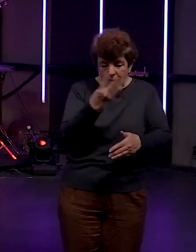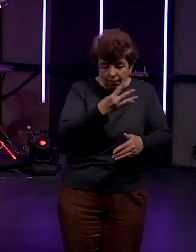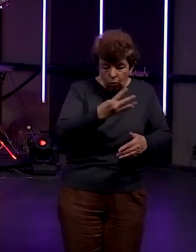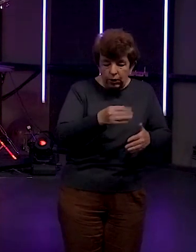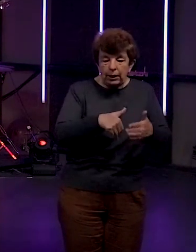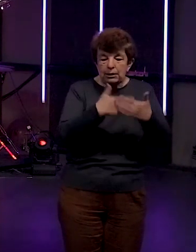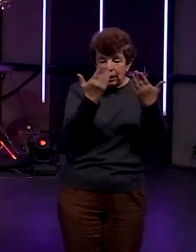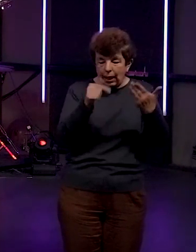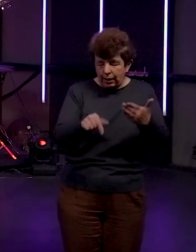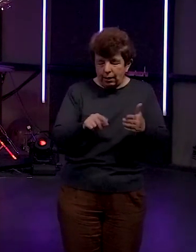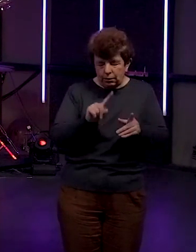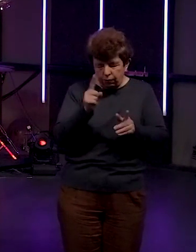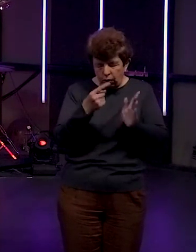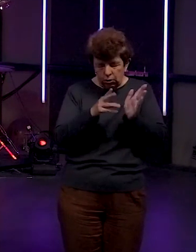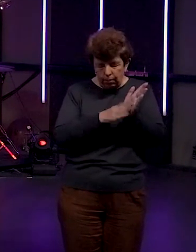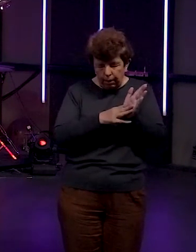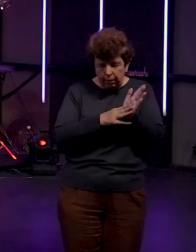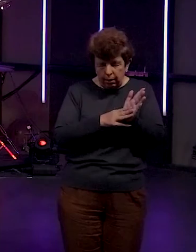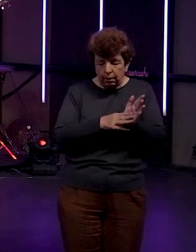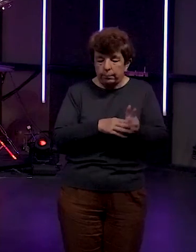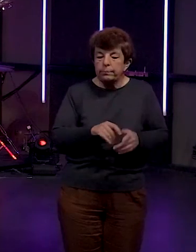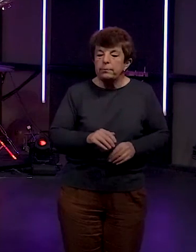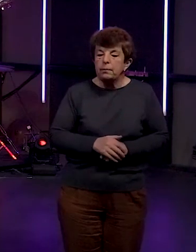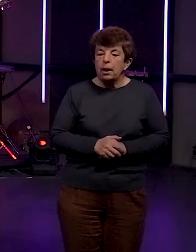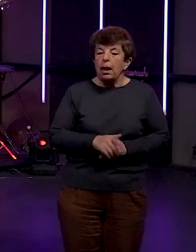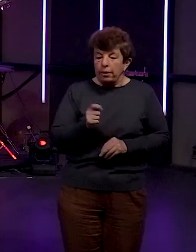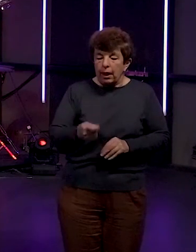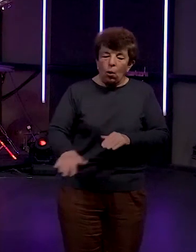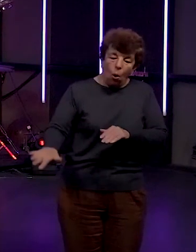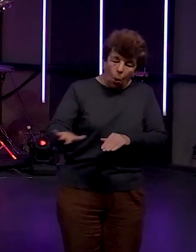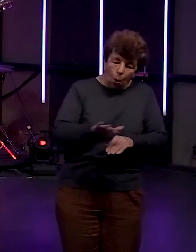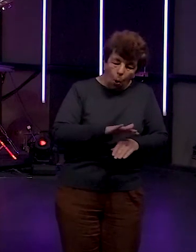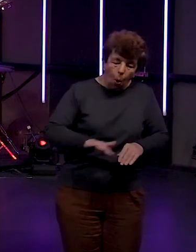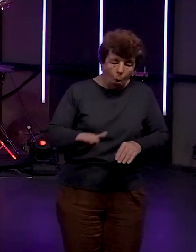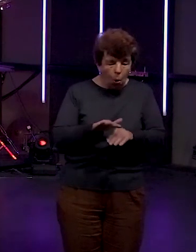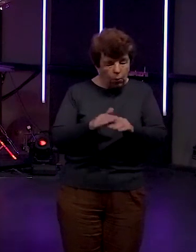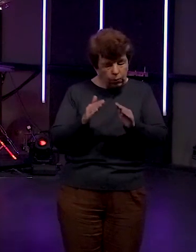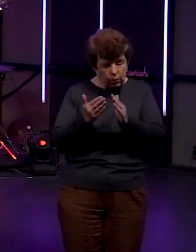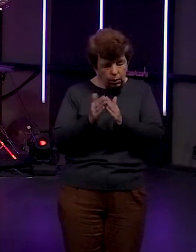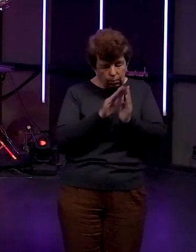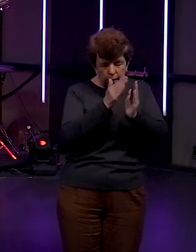this first month then the whole assembly of the community of Israel must